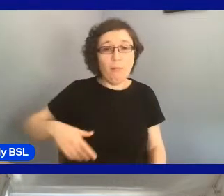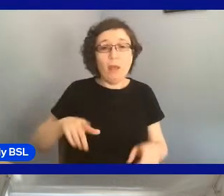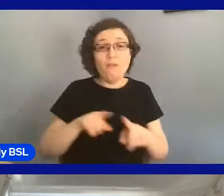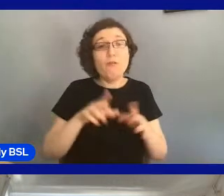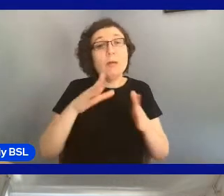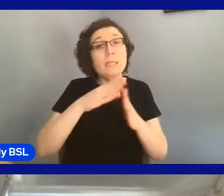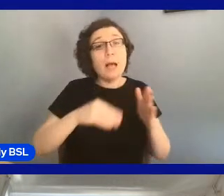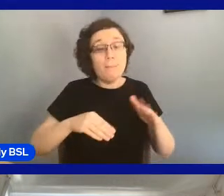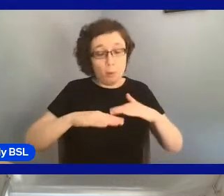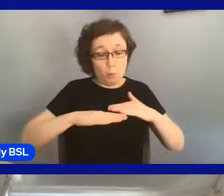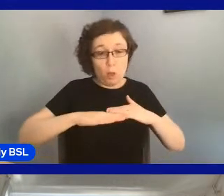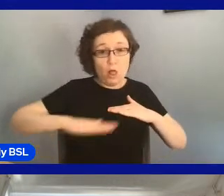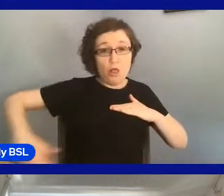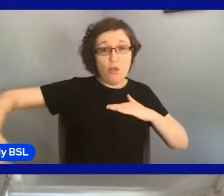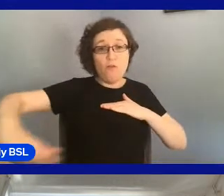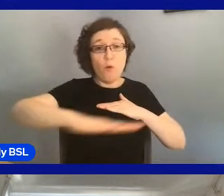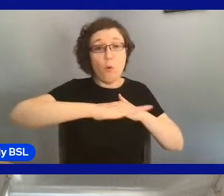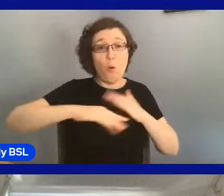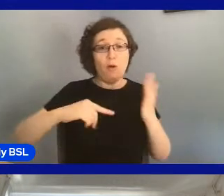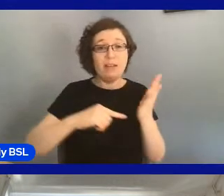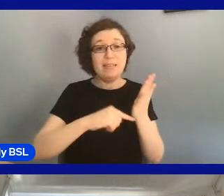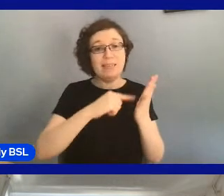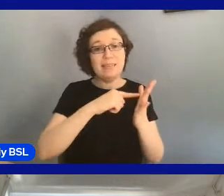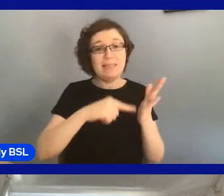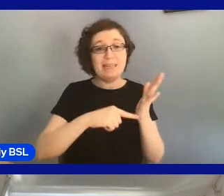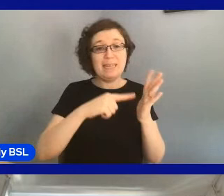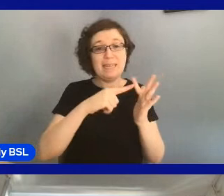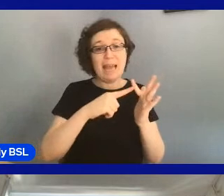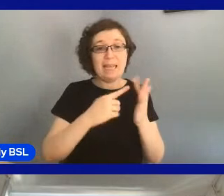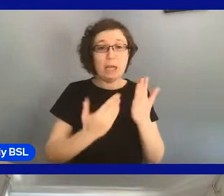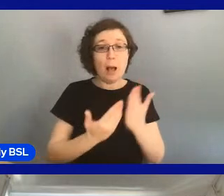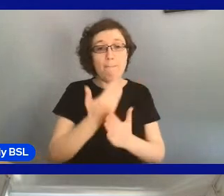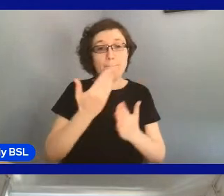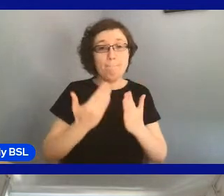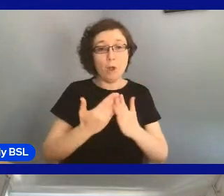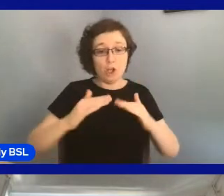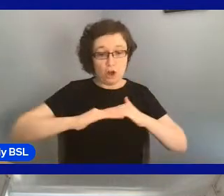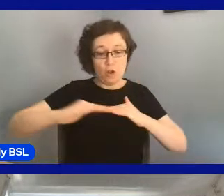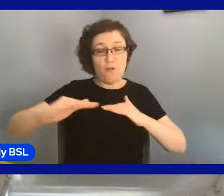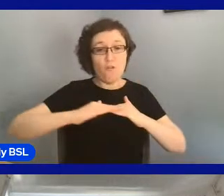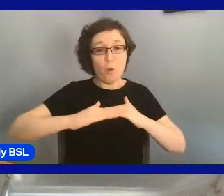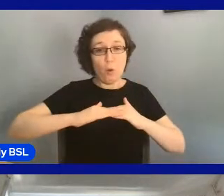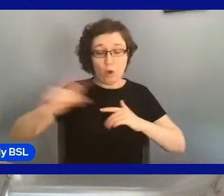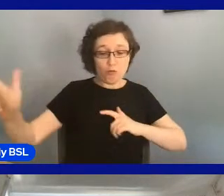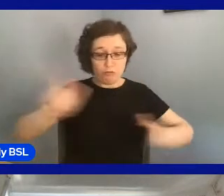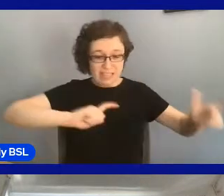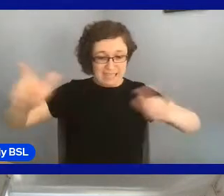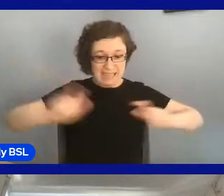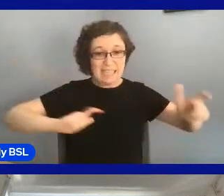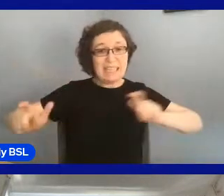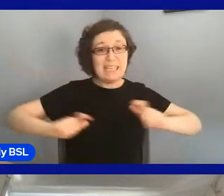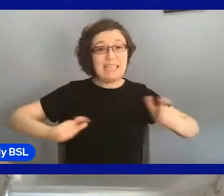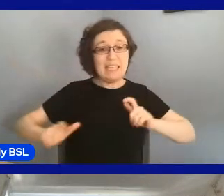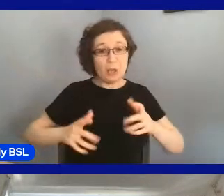marginalised, so for example-I plan to digitally graffiti the floor of Tate modern, to express their representation of Tate modern and disability